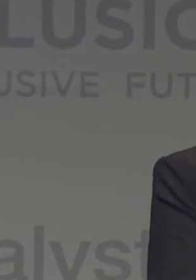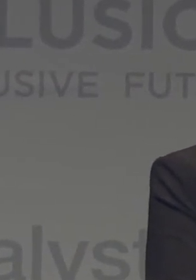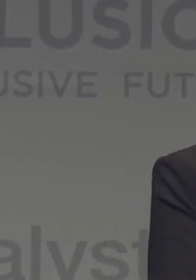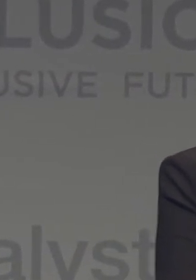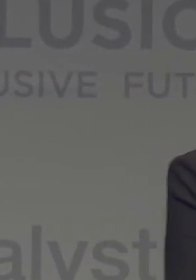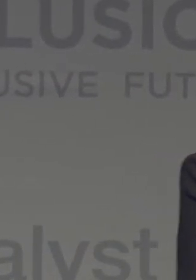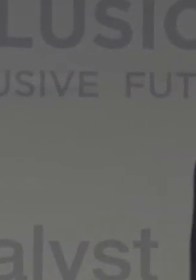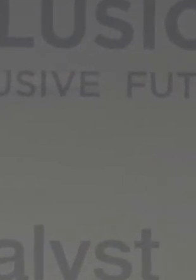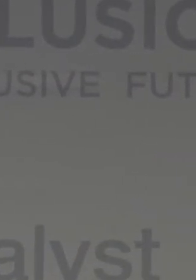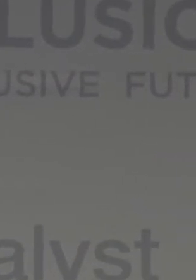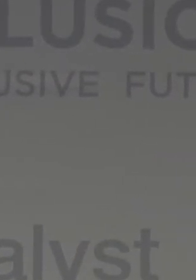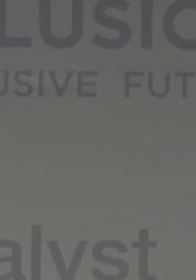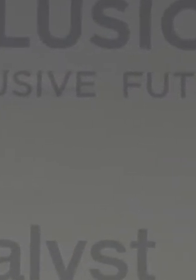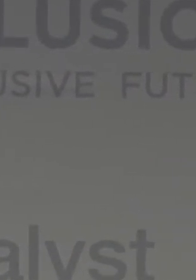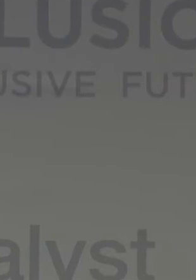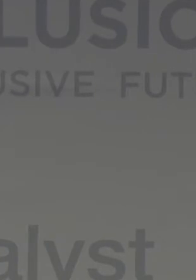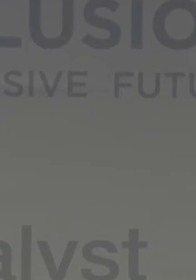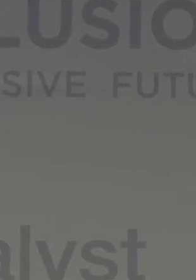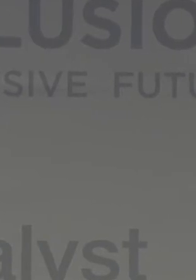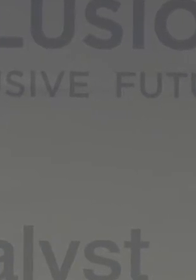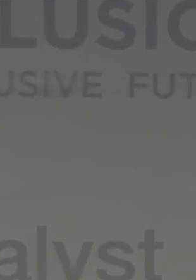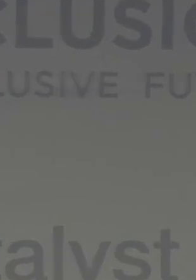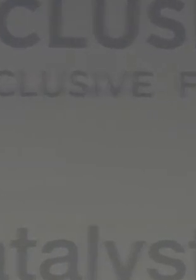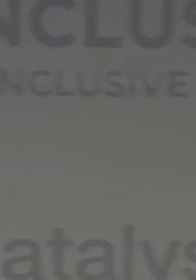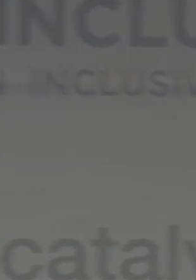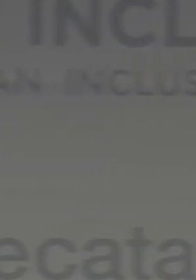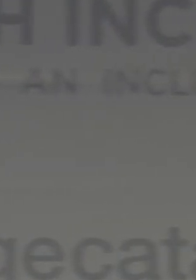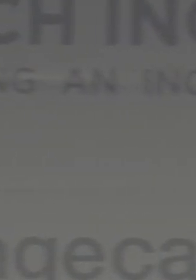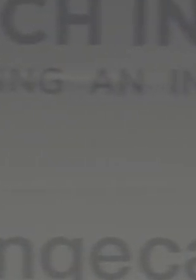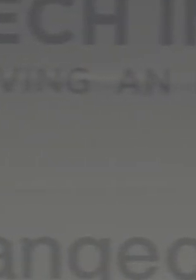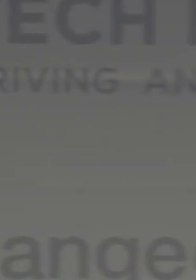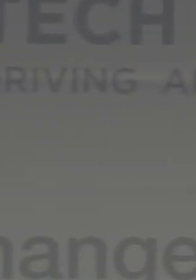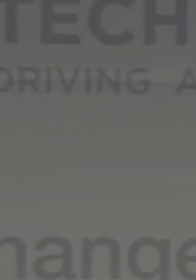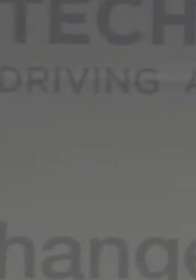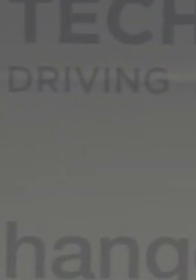to go out there and make your voice heard tell your story and so over the